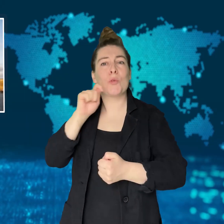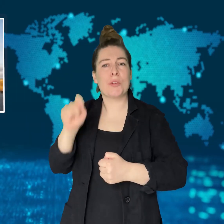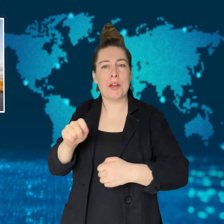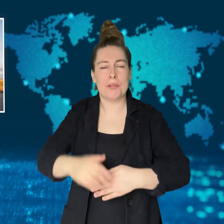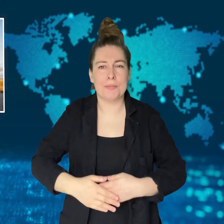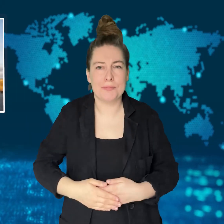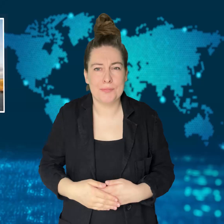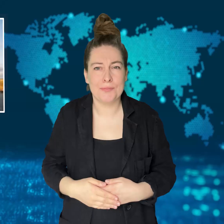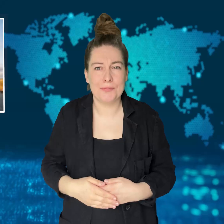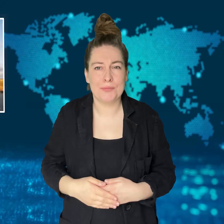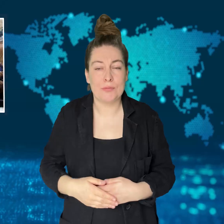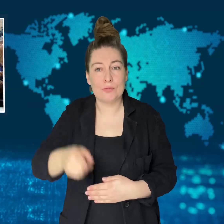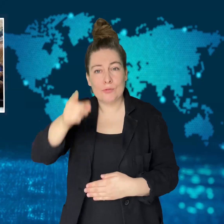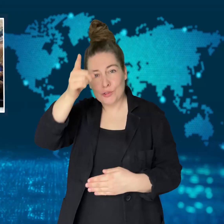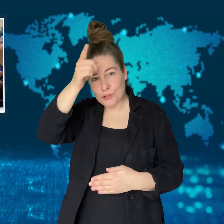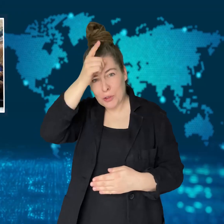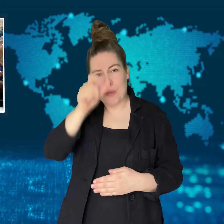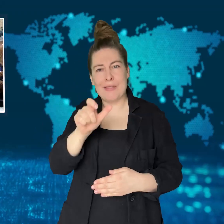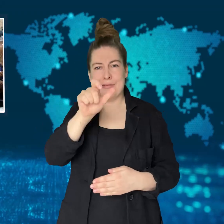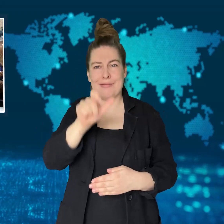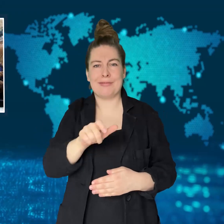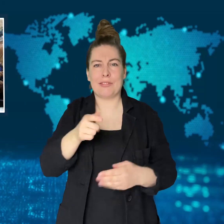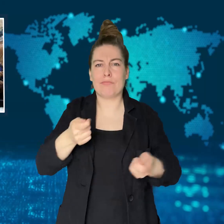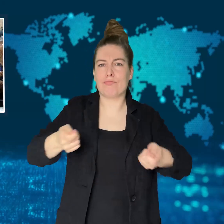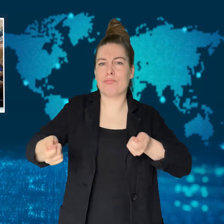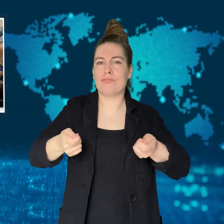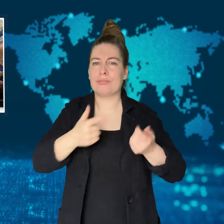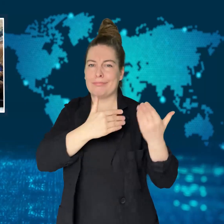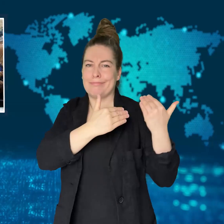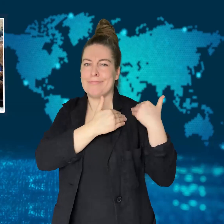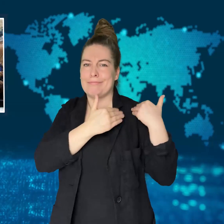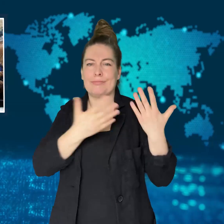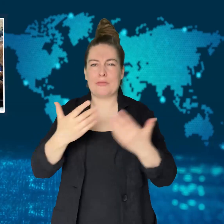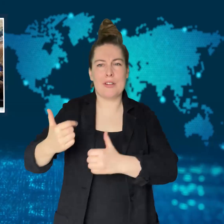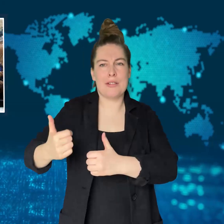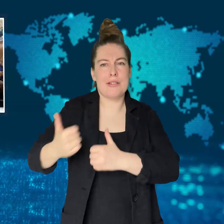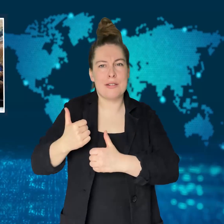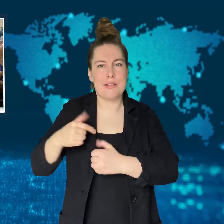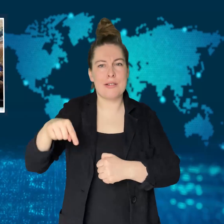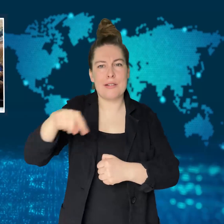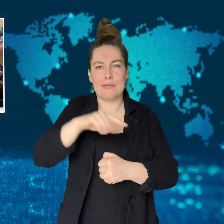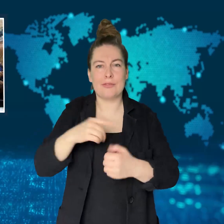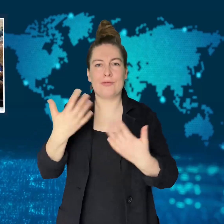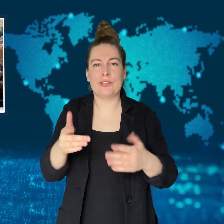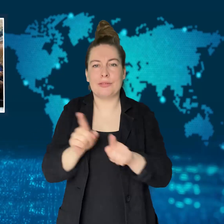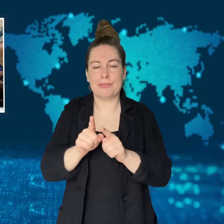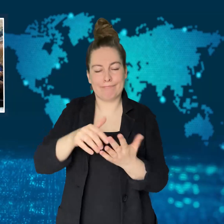Commissioner for the Armed Forces showed that the country's army